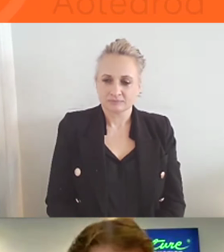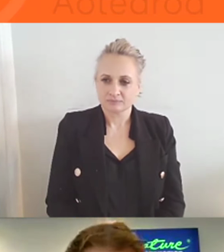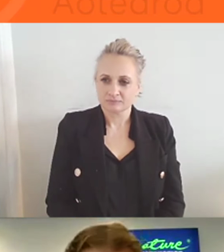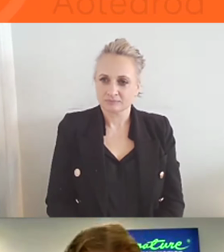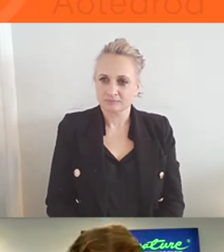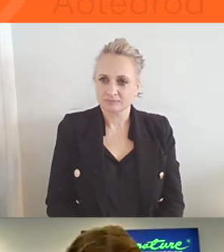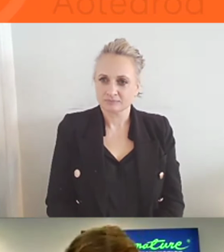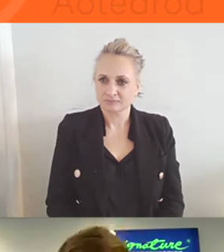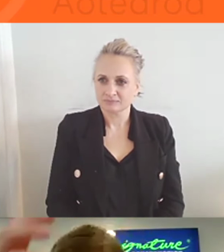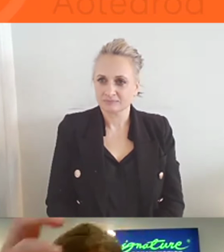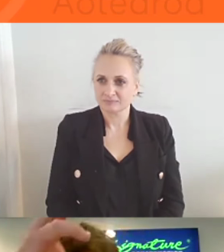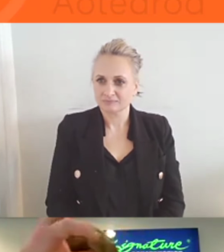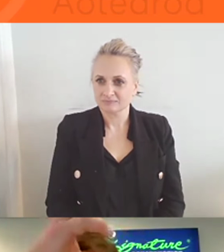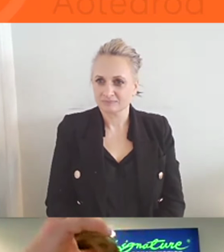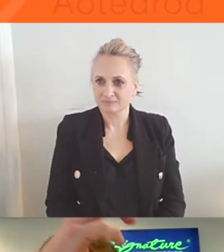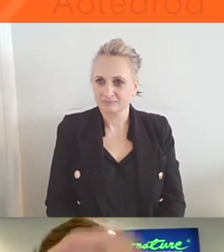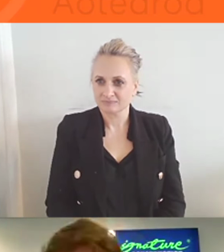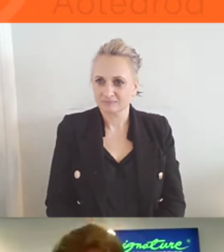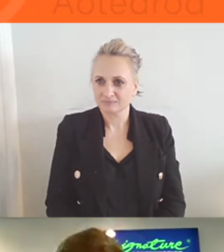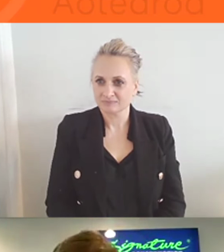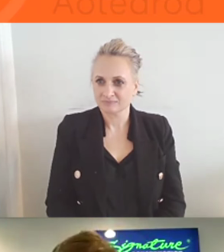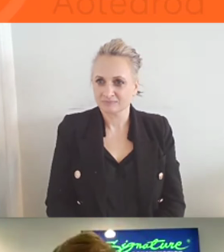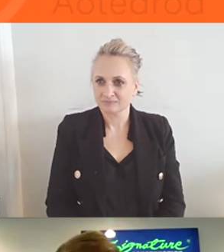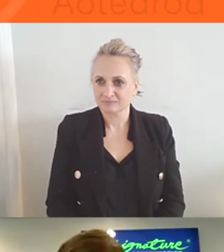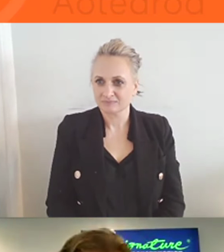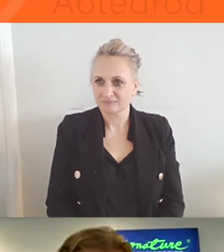I was thinking gosh, it must have been a while ago. We've been building